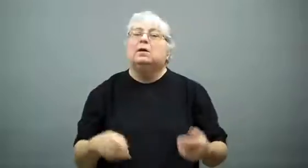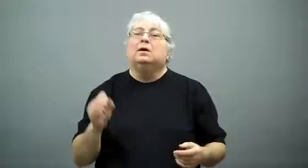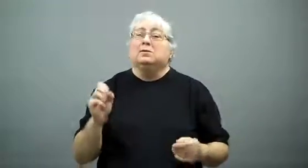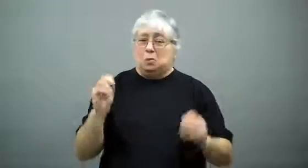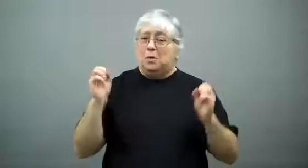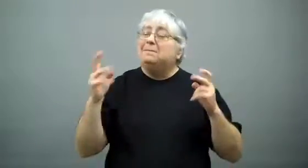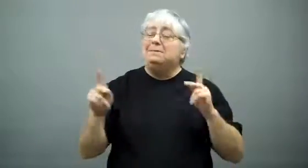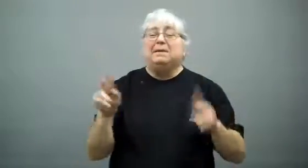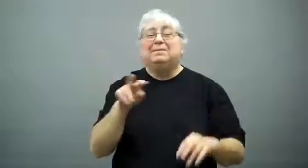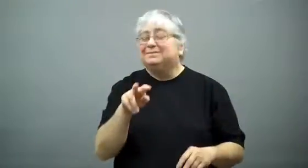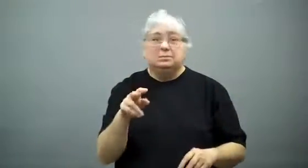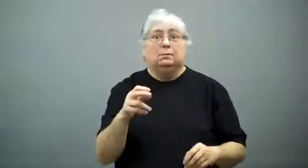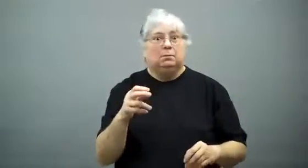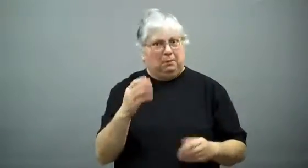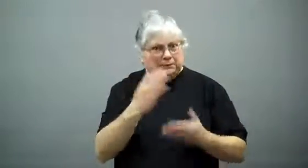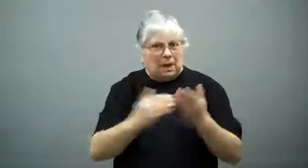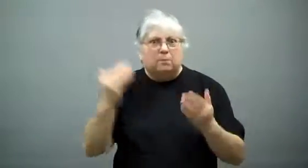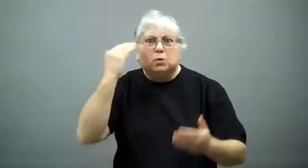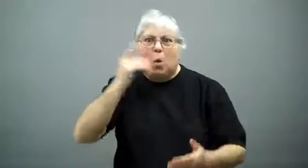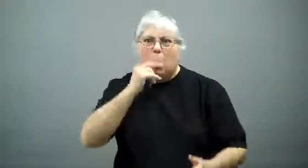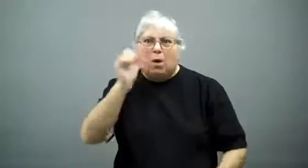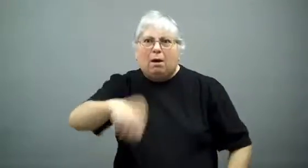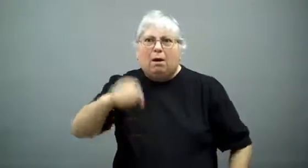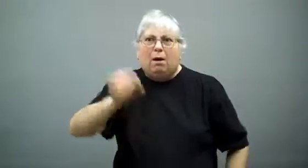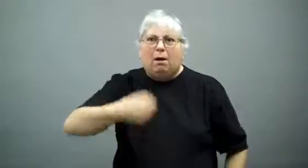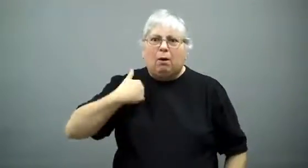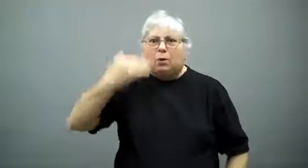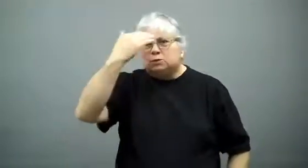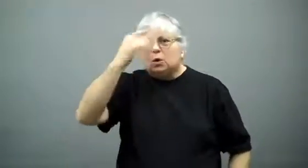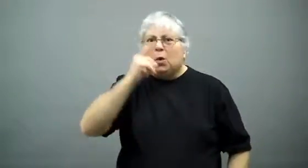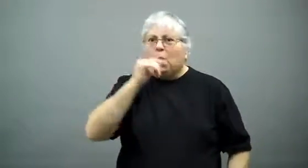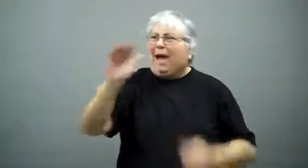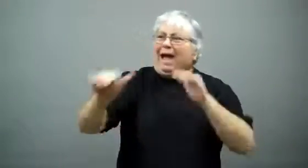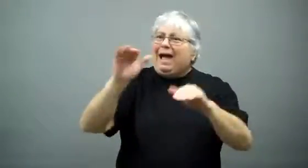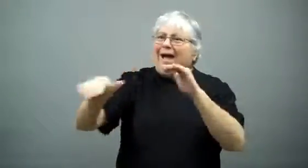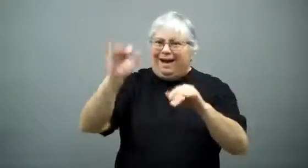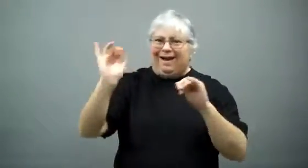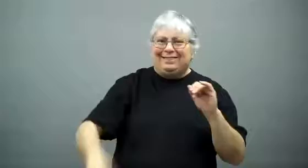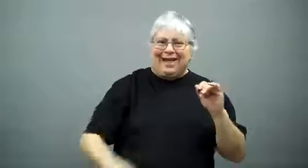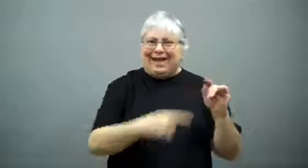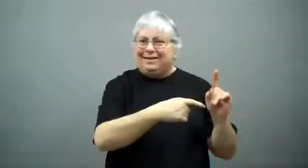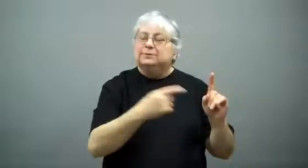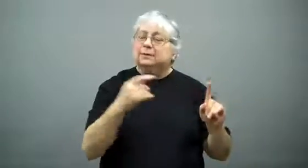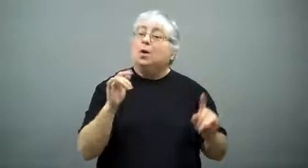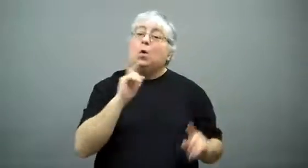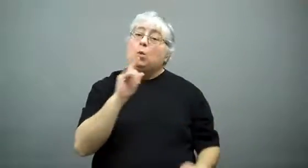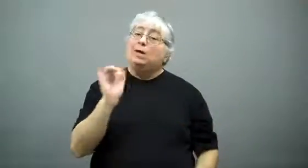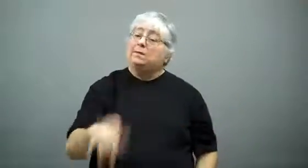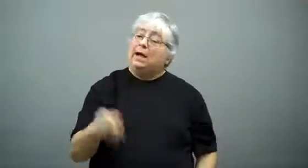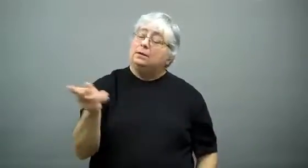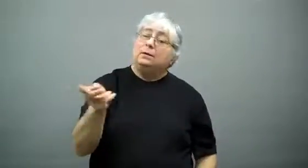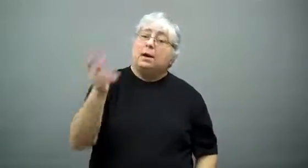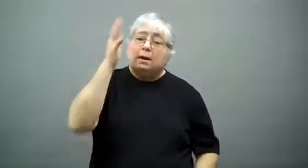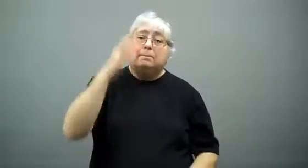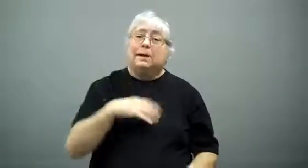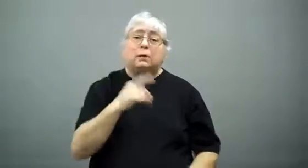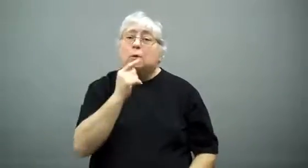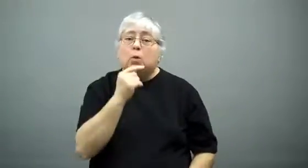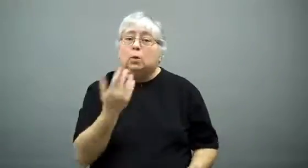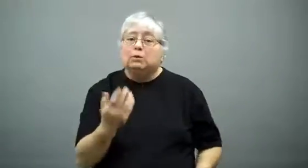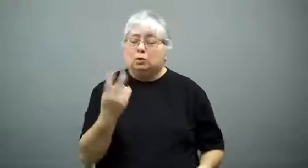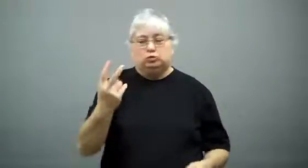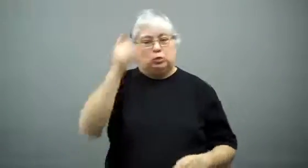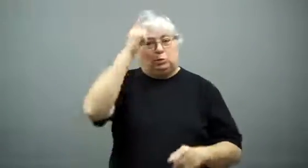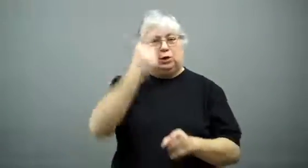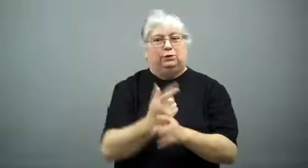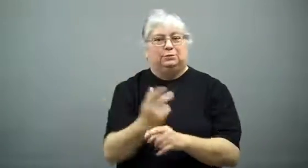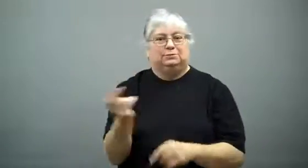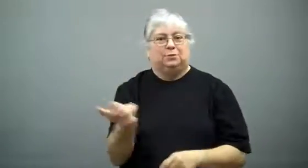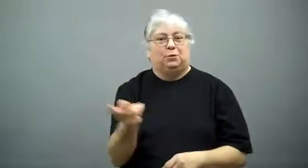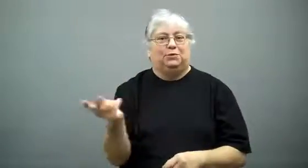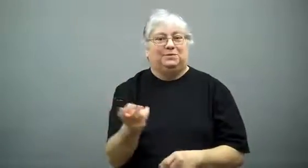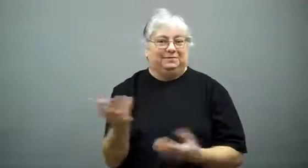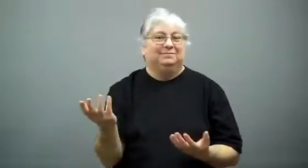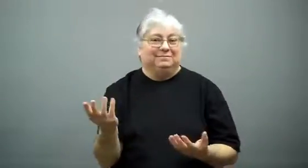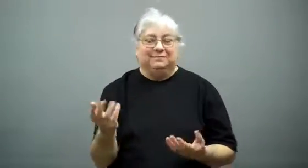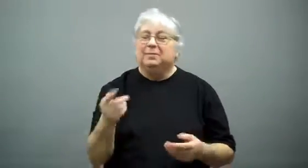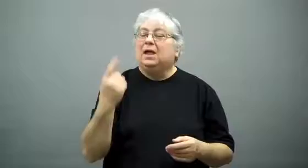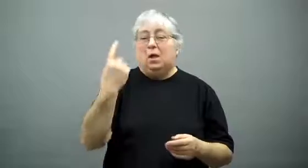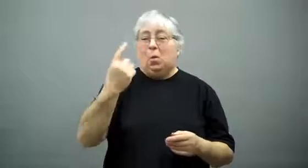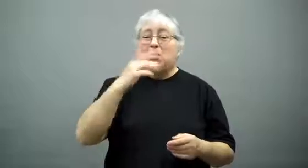They were quickly recognized and many notified authorities as to who they were.